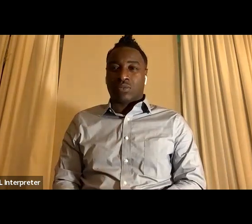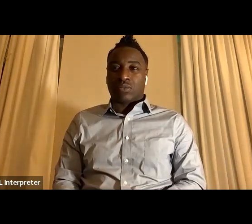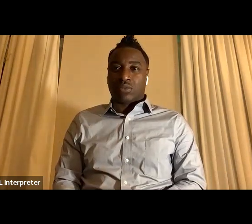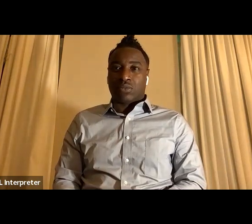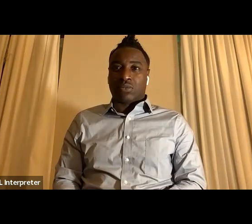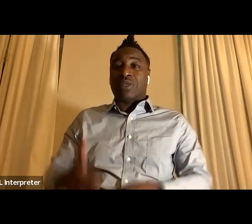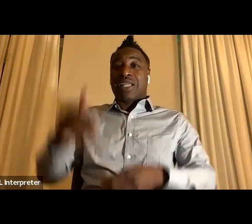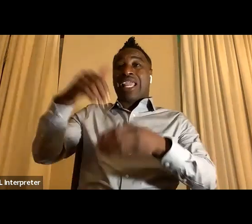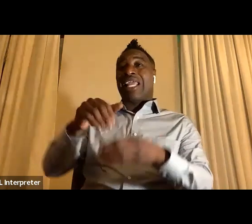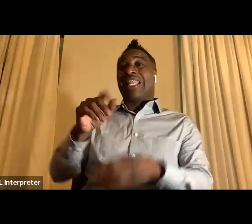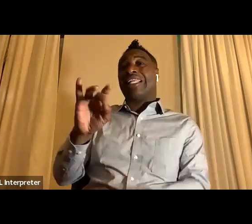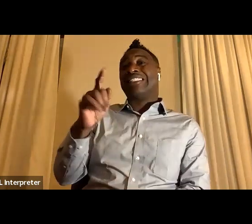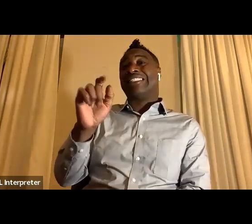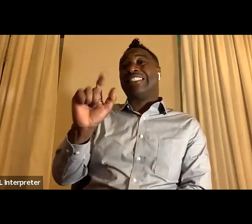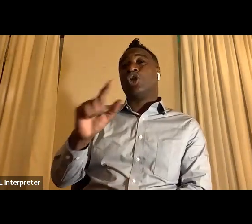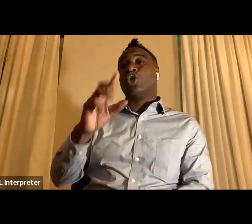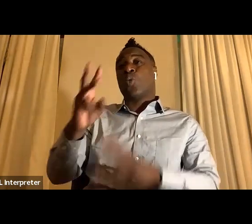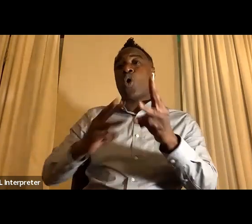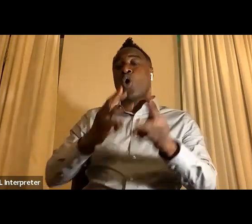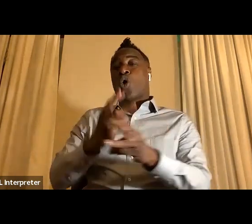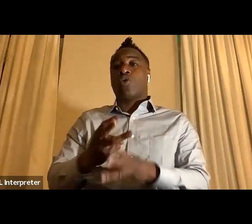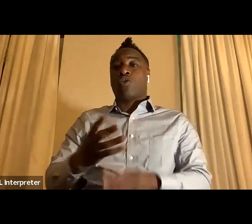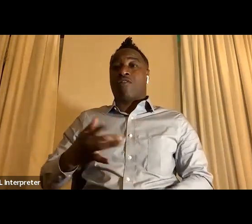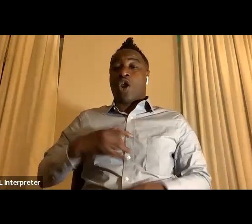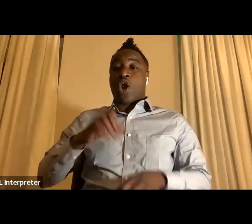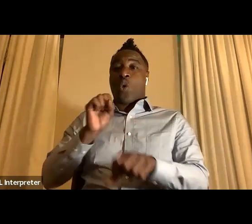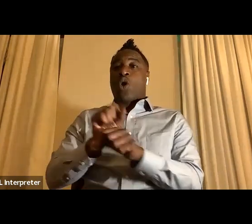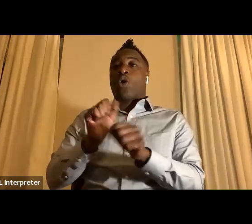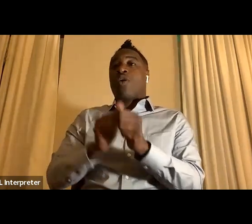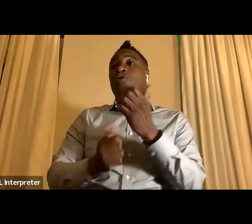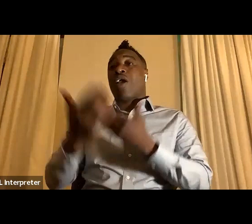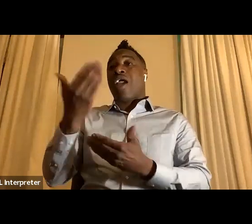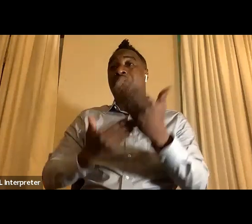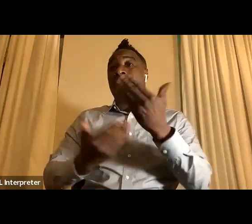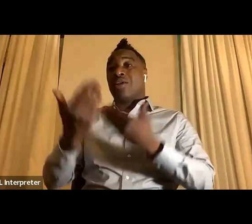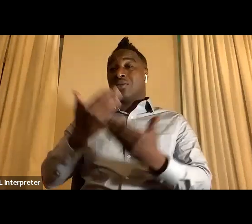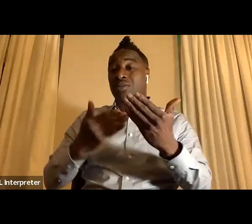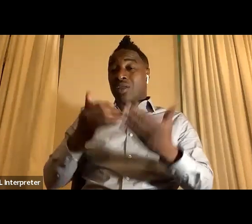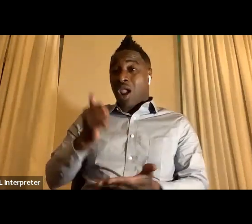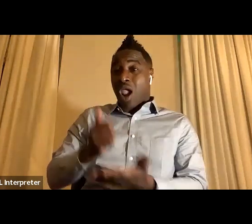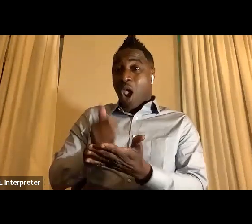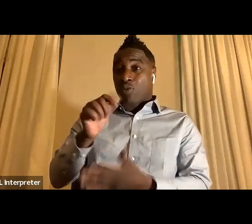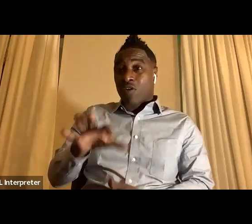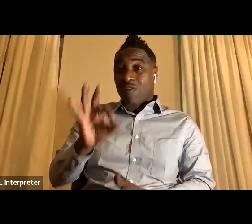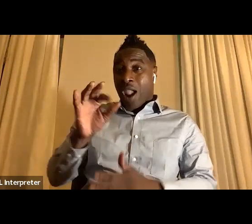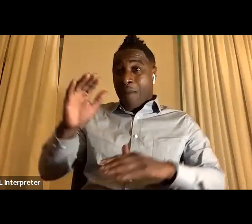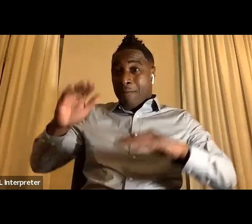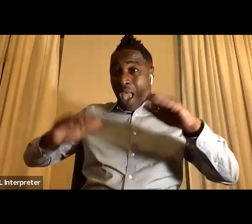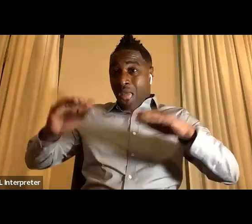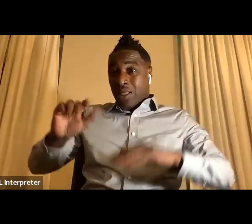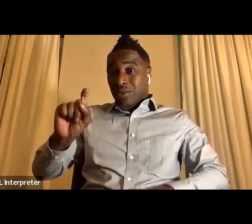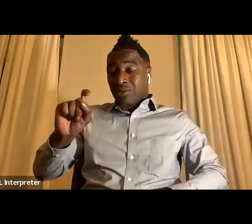Do you all feel like working with your hands helps you find balance? Thank you for the question. For sure. Yeah.